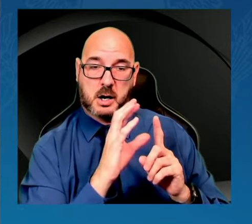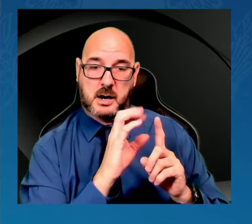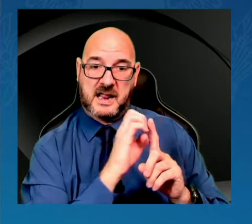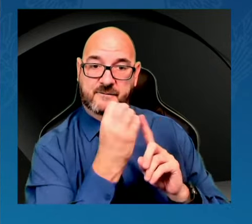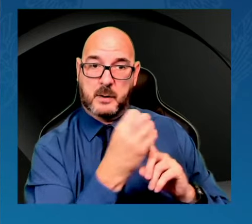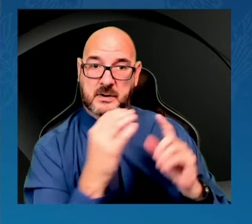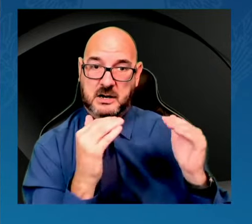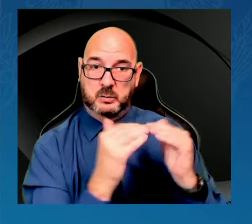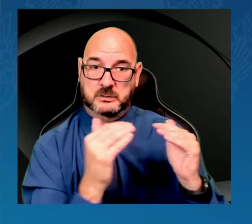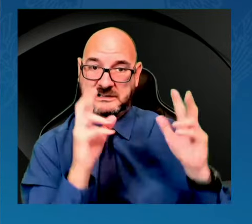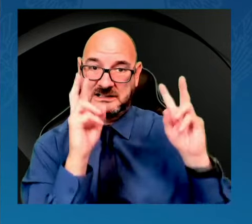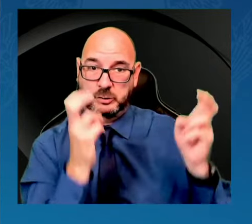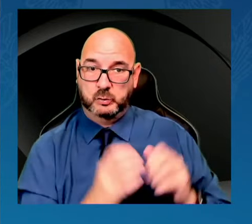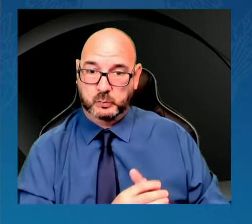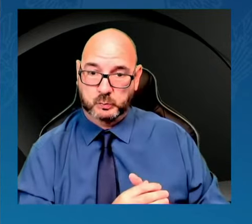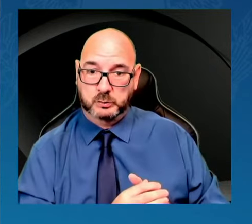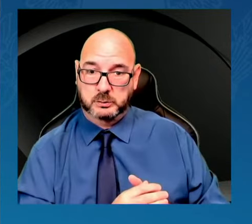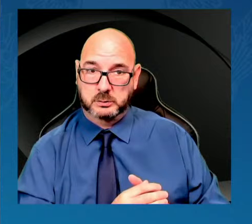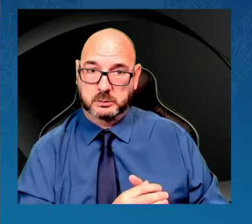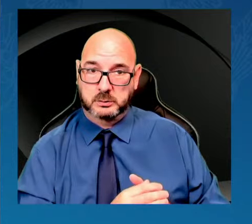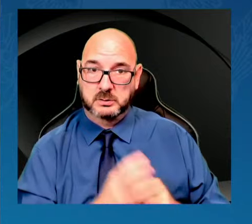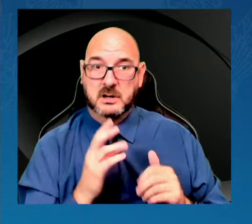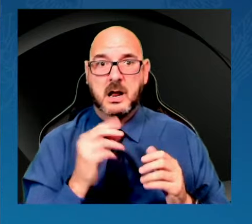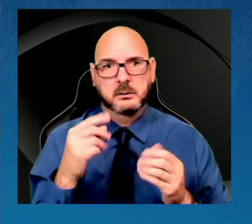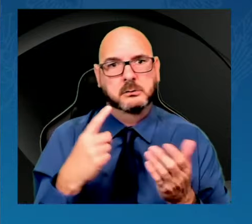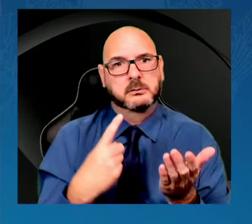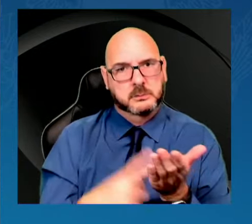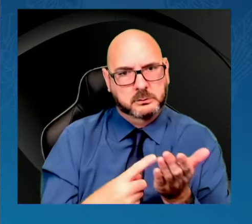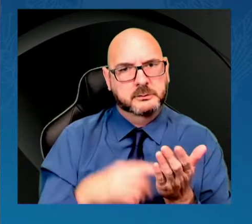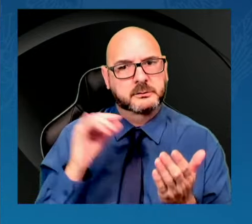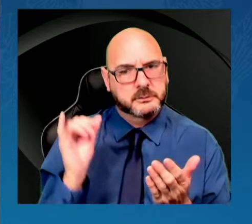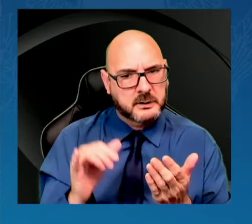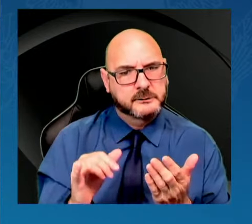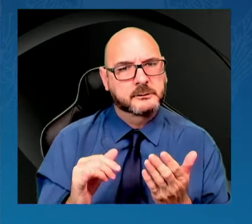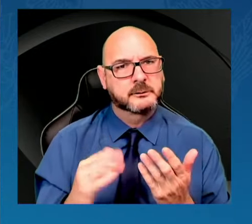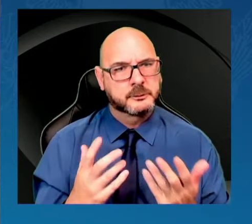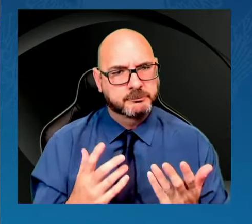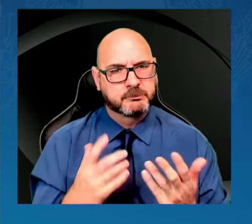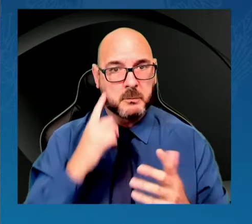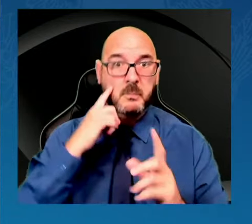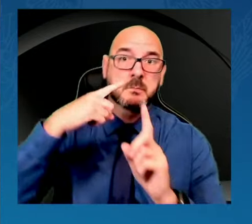and we're talking about, as an optimist, an opportunity to use what we're going to do